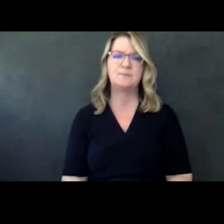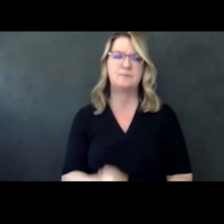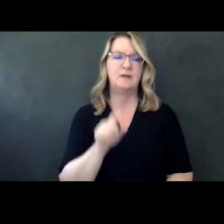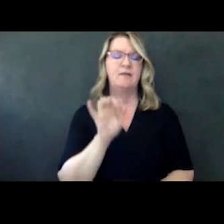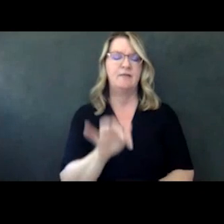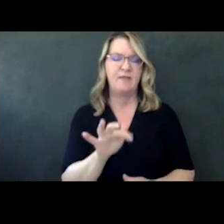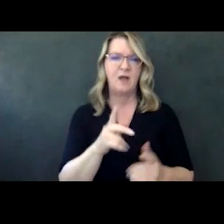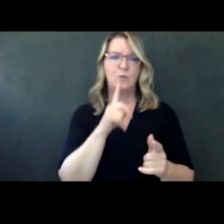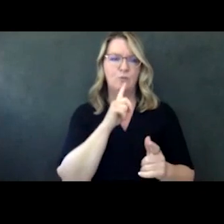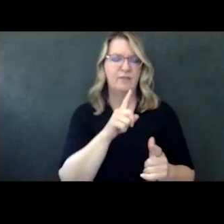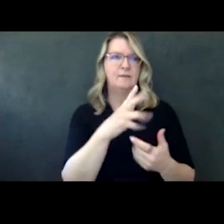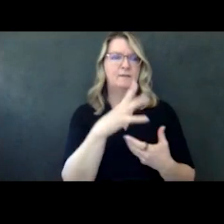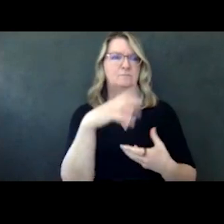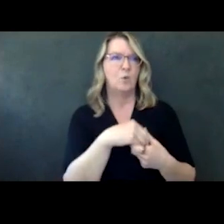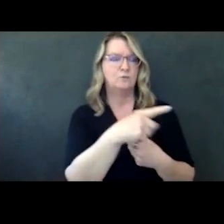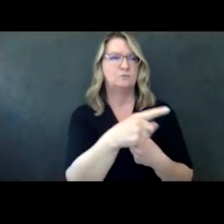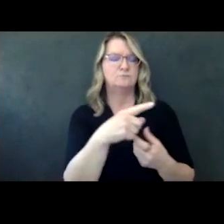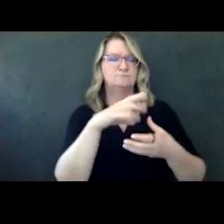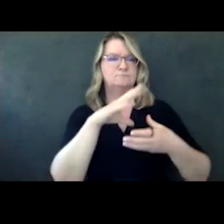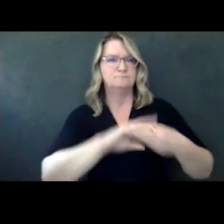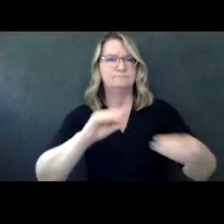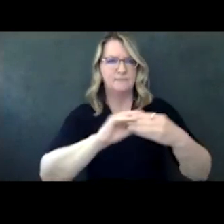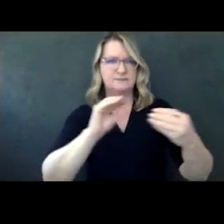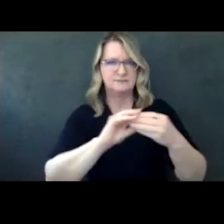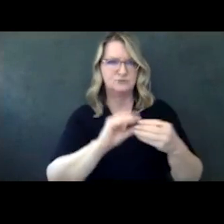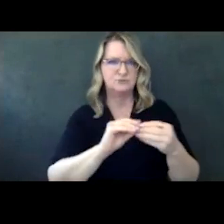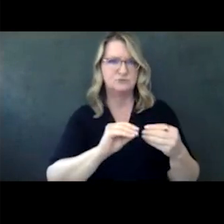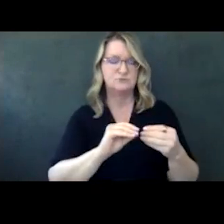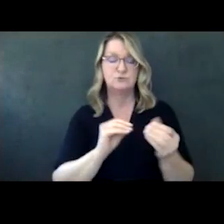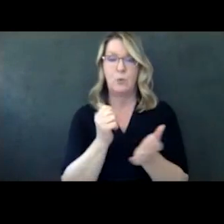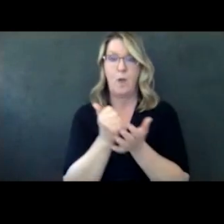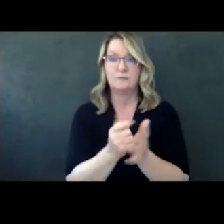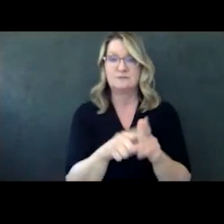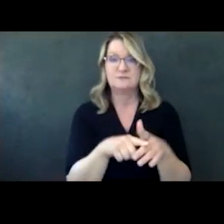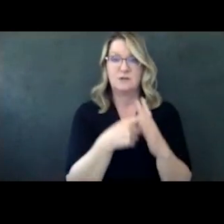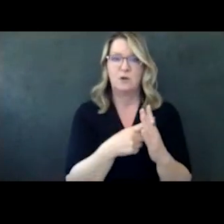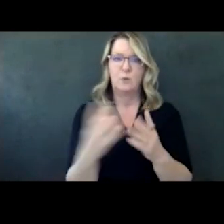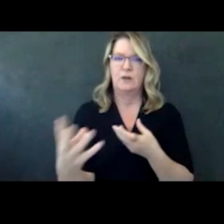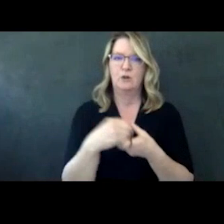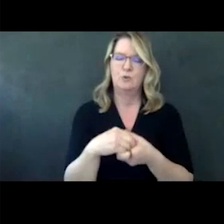powerful and personal message. To help get you started, we have included a worksheet titled